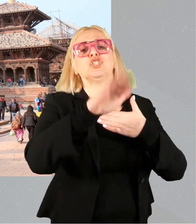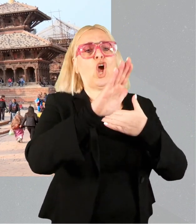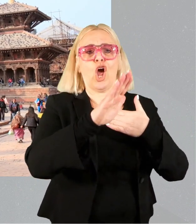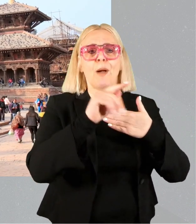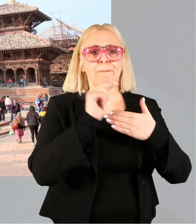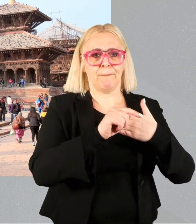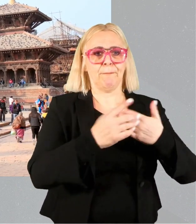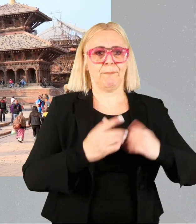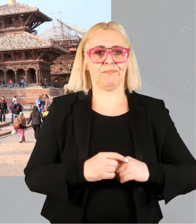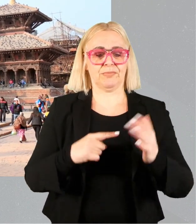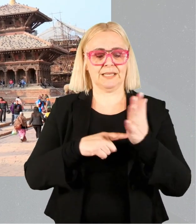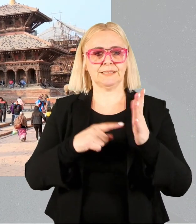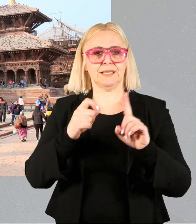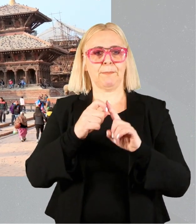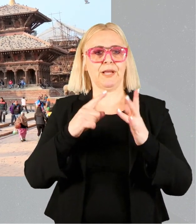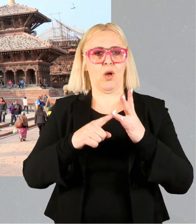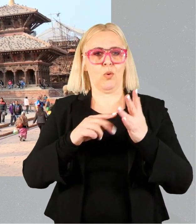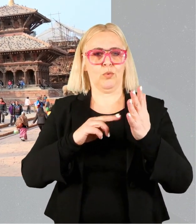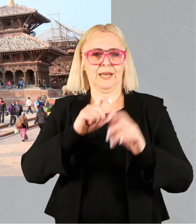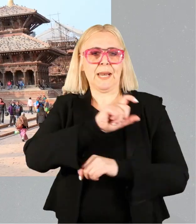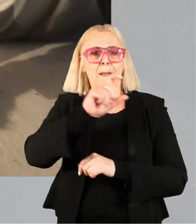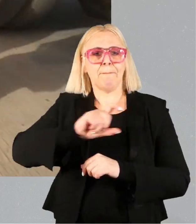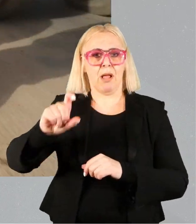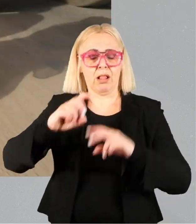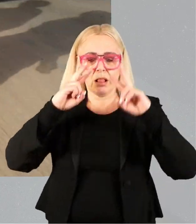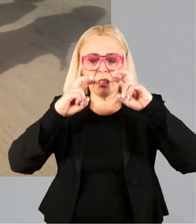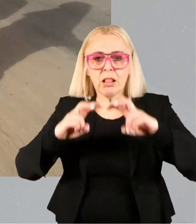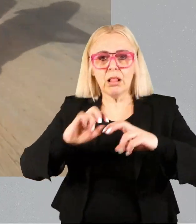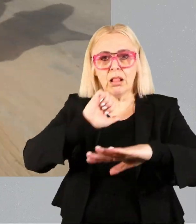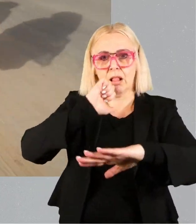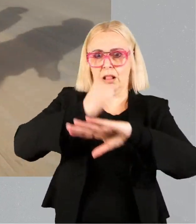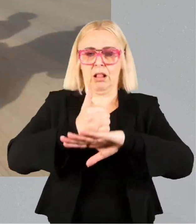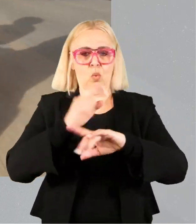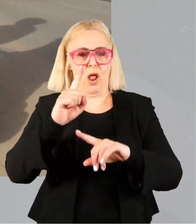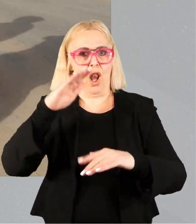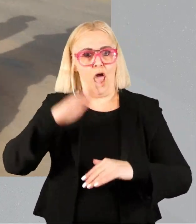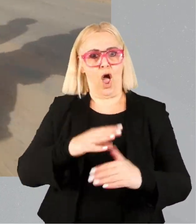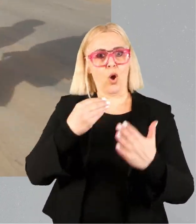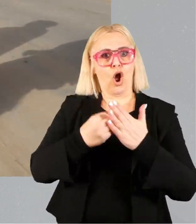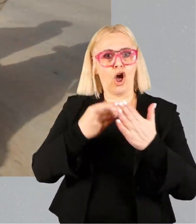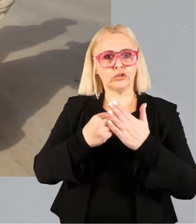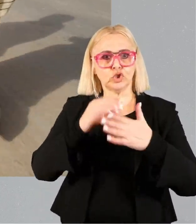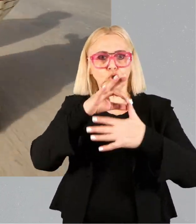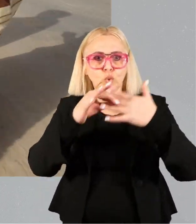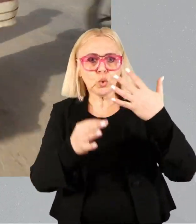TPO Nepal is researching and implementing low-cost tools to increase the availability of